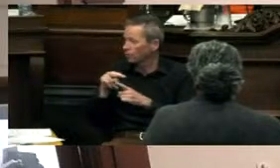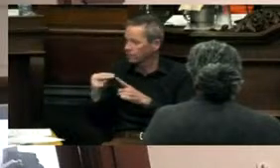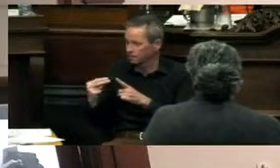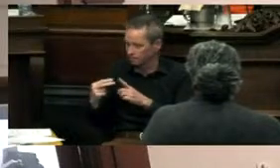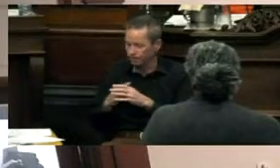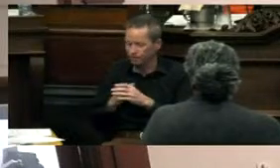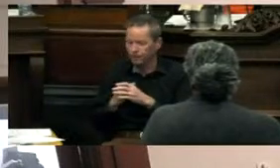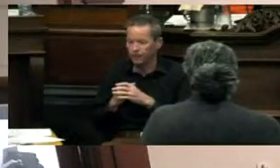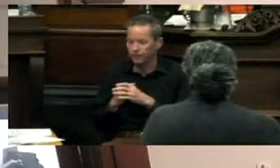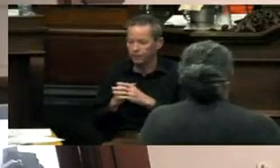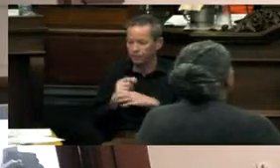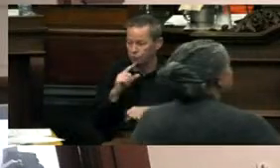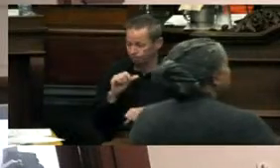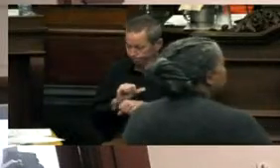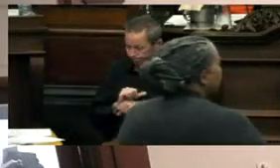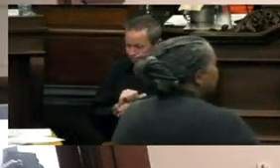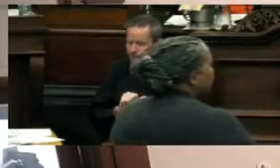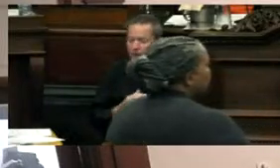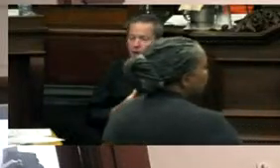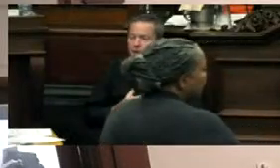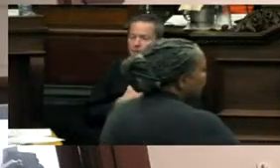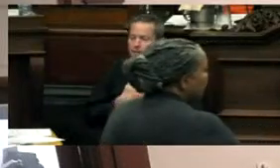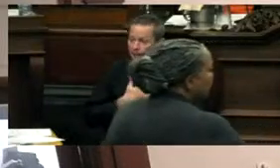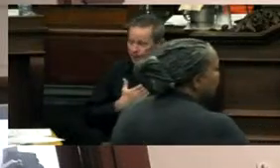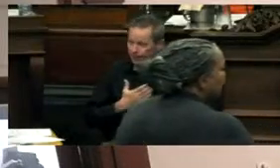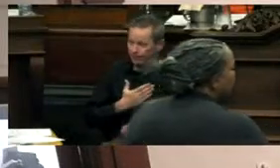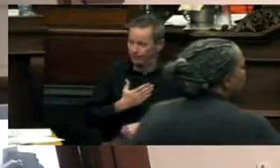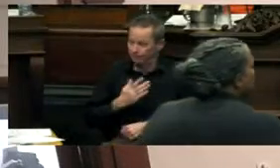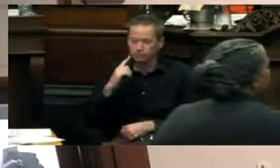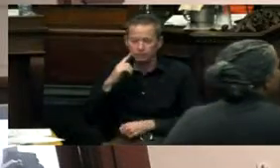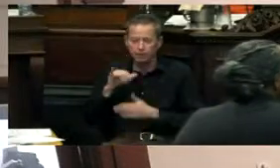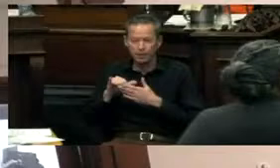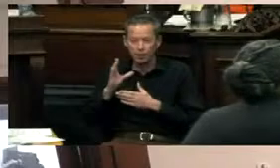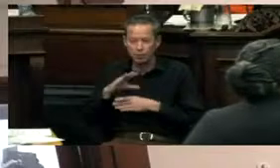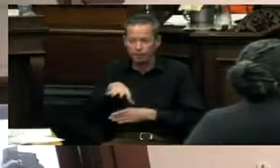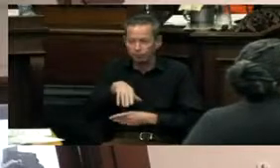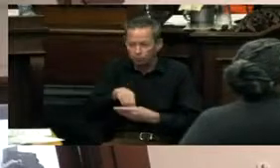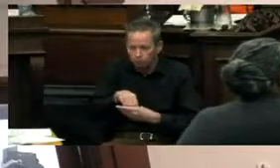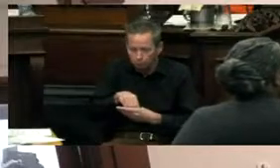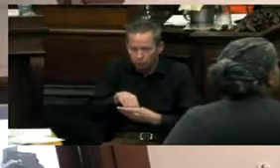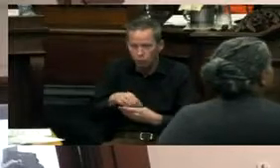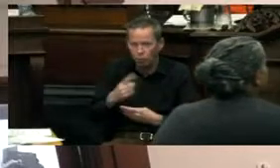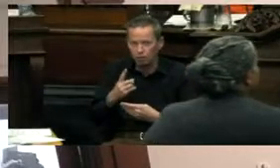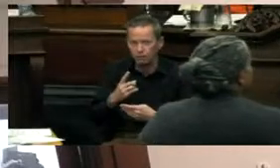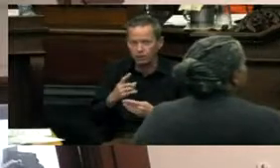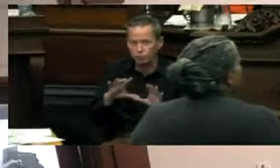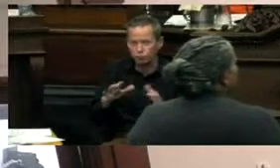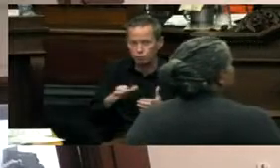move forward. And Councilmember Monroe, I appreciate that and I appreciate your position. I